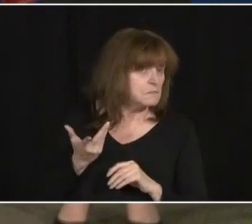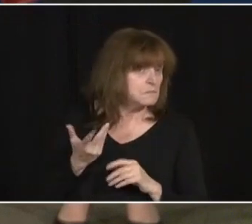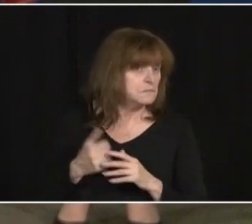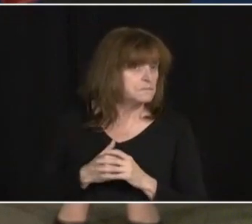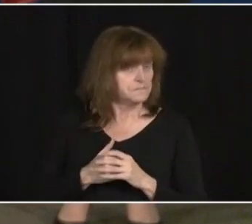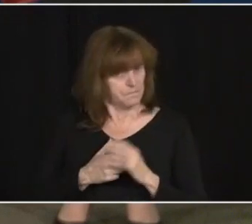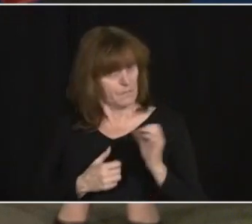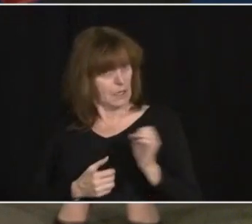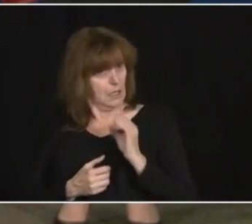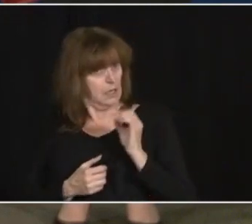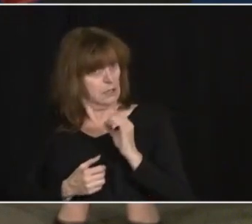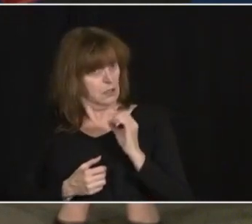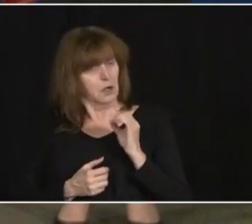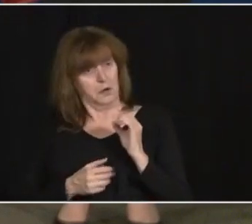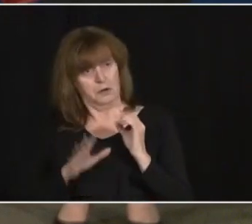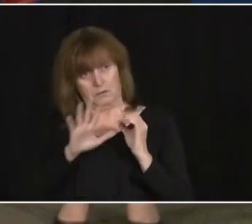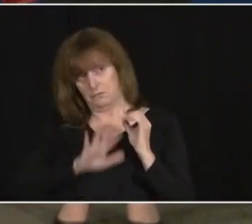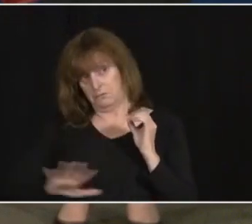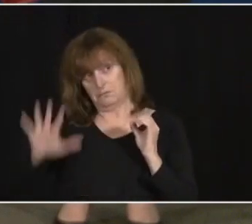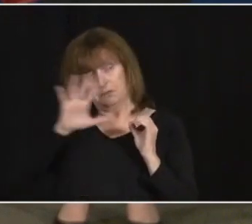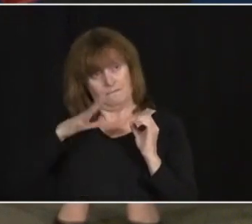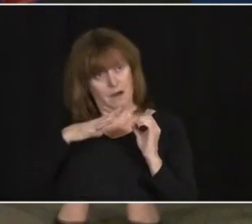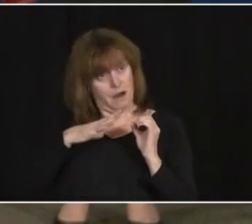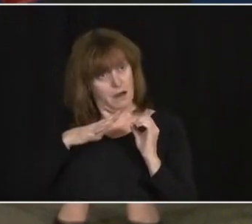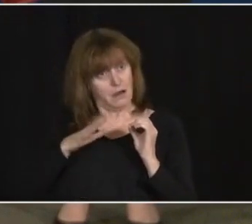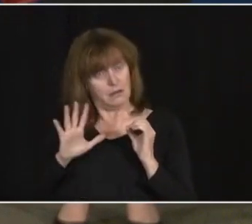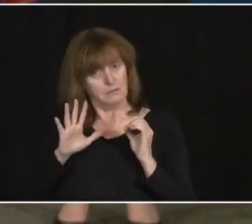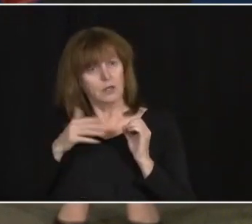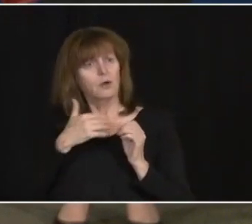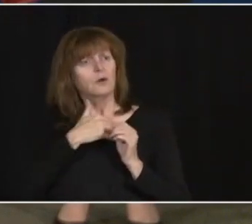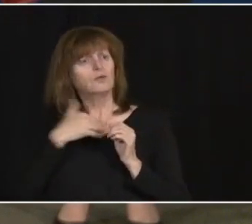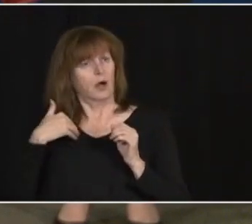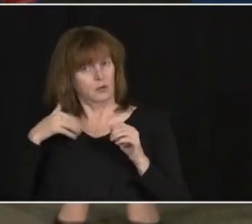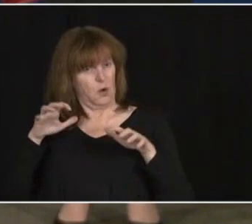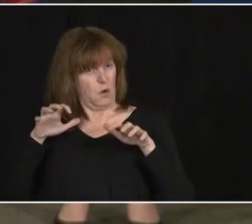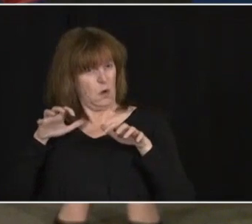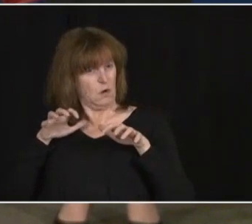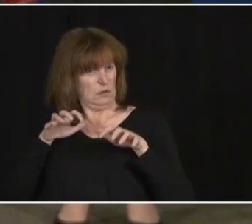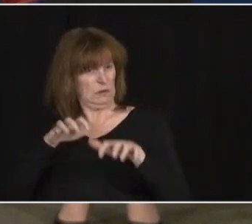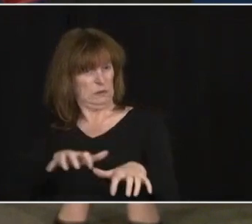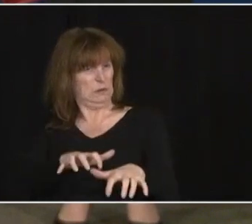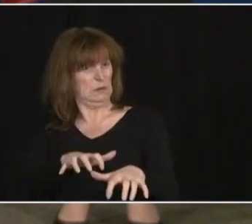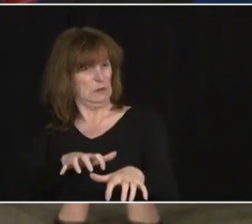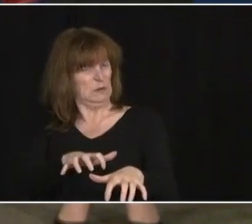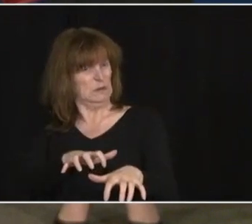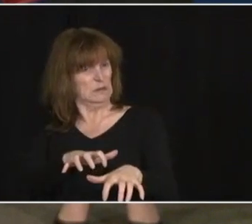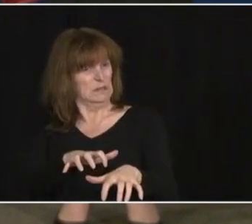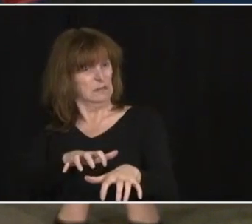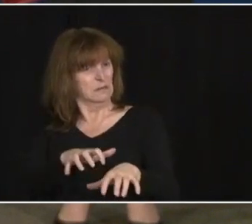the citizens of Ontario. Given the size and density of